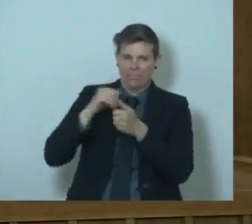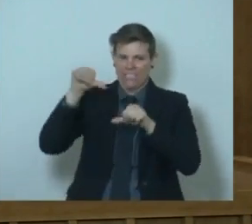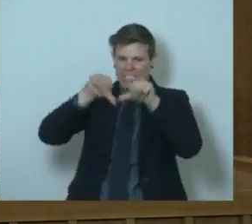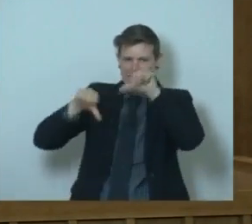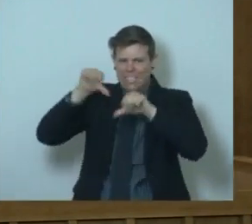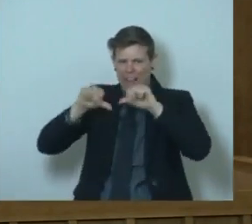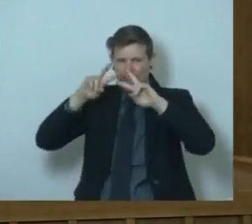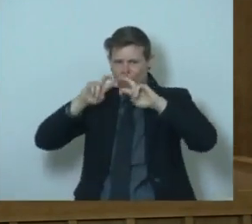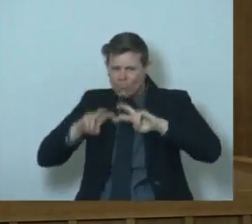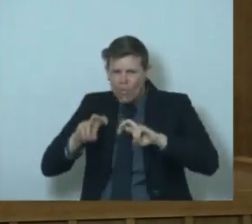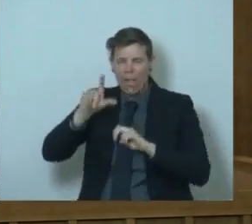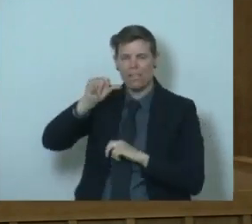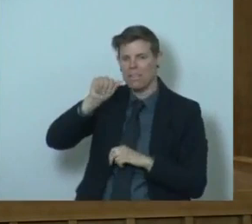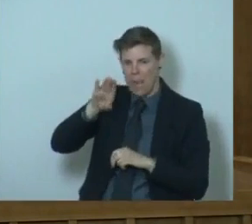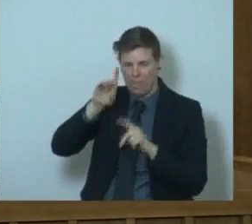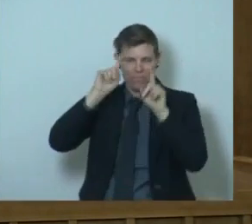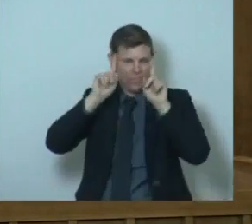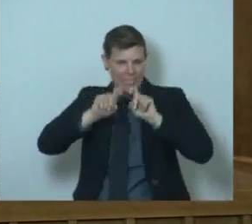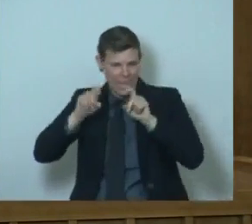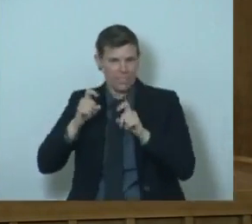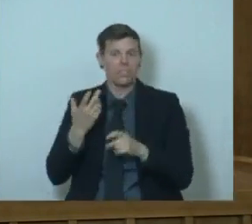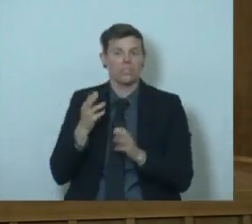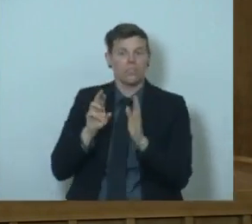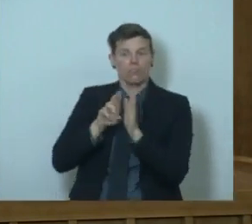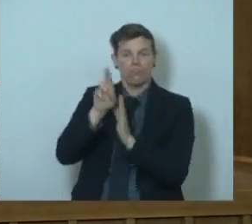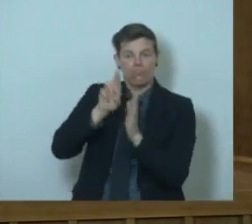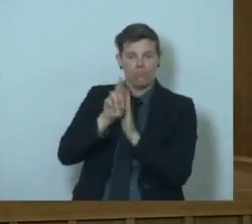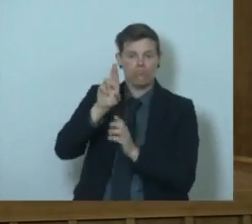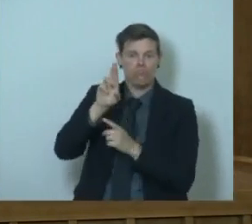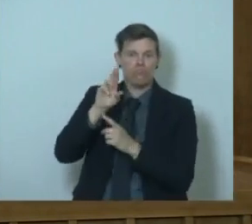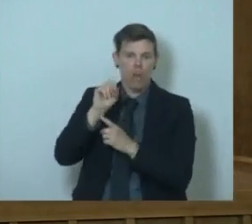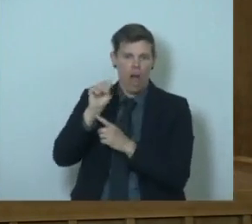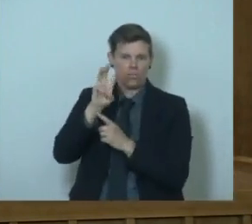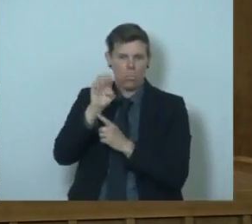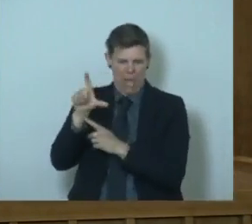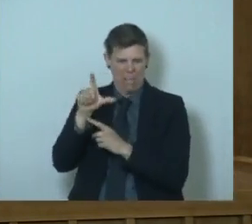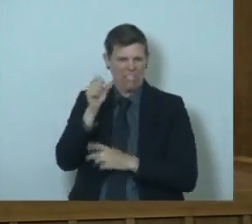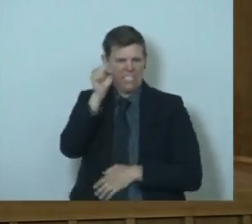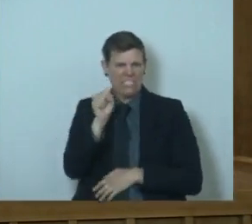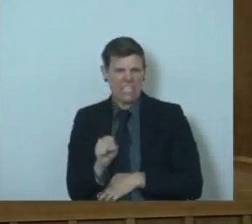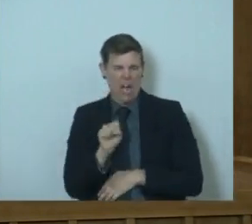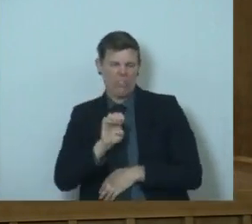COP WASHING THAT GOAL. WE ARE WELCOMING NEW PARTNERS.